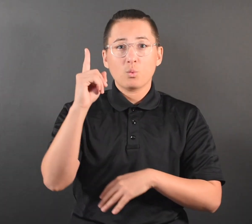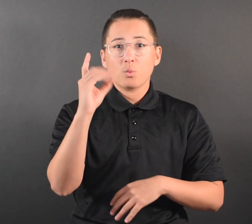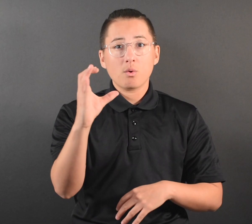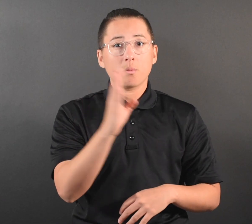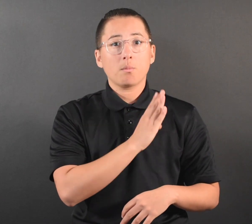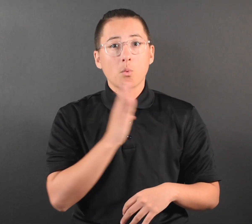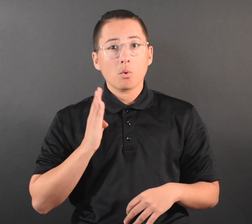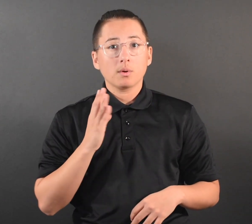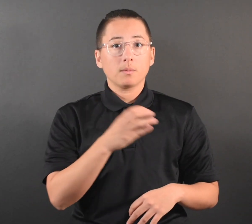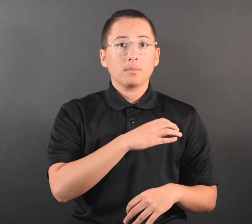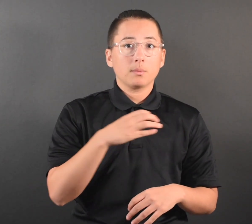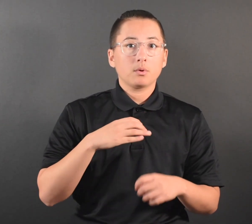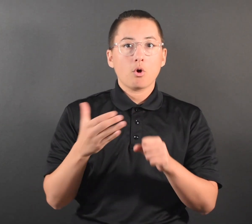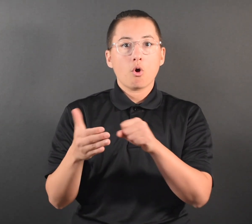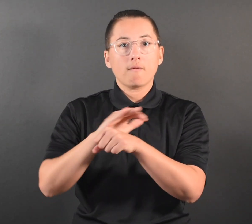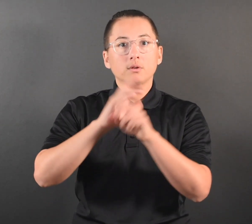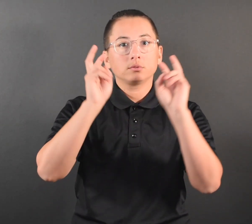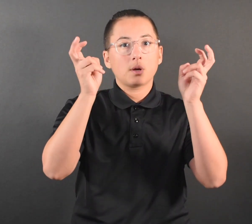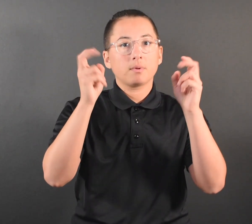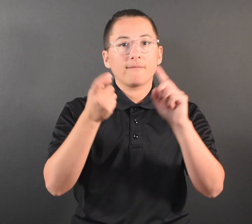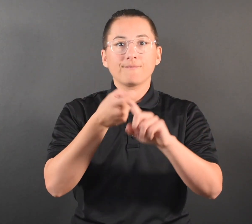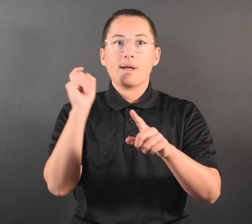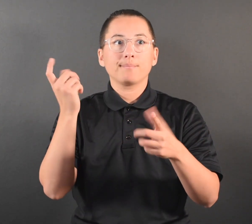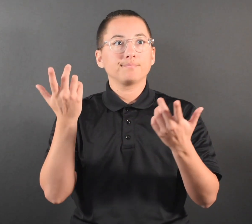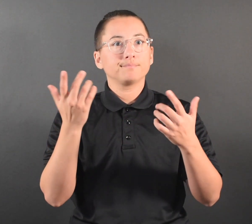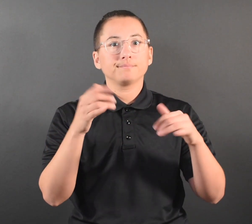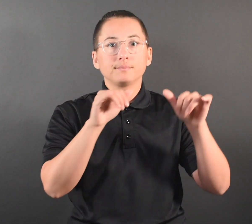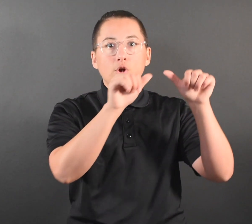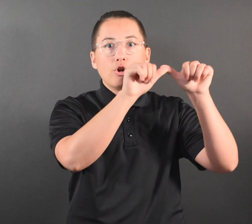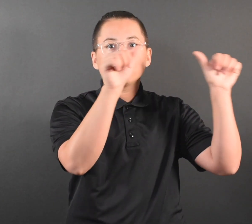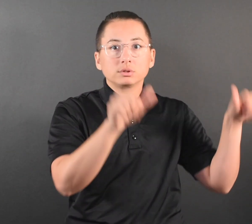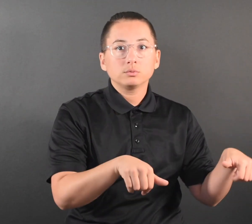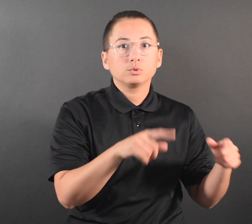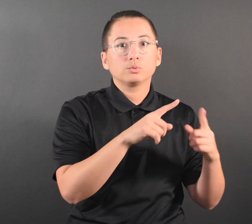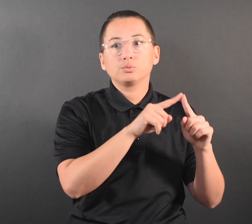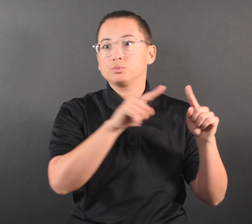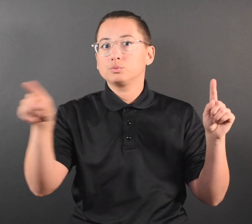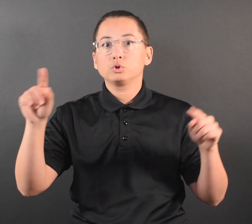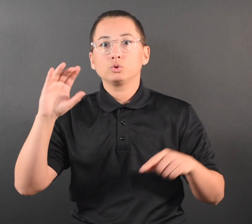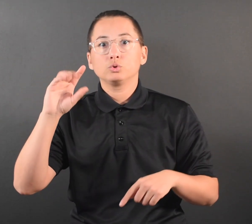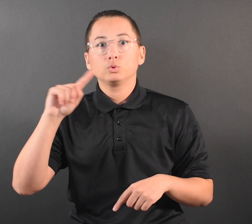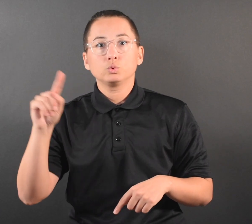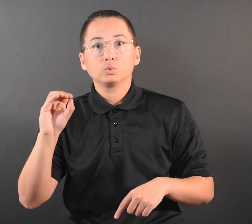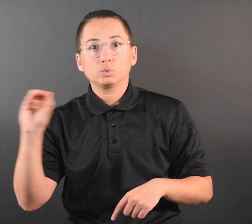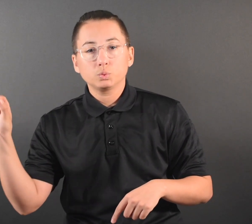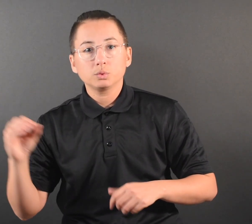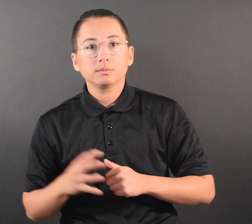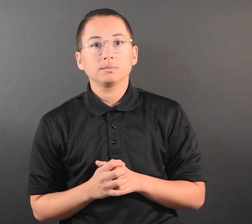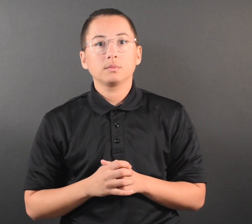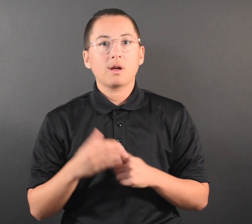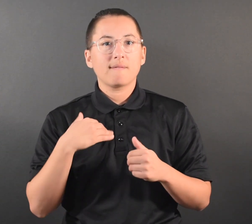covering topics from architecture to the zoo, there are hundreds of opportunities annually.